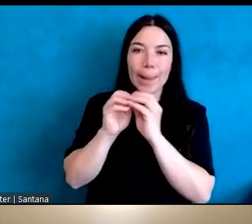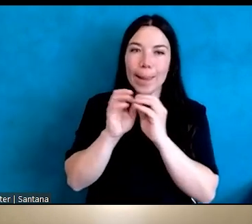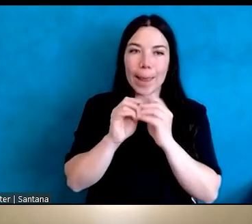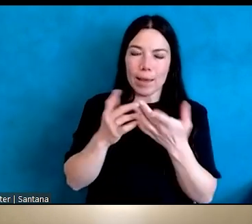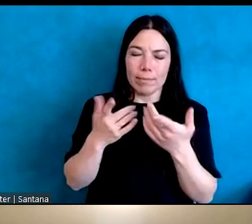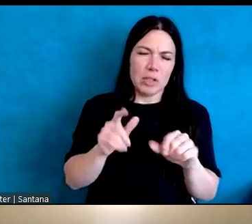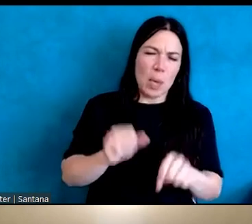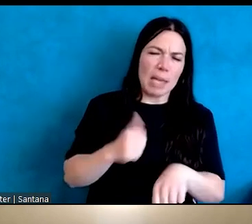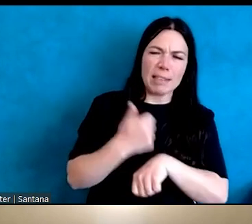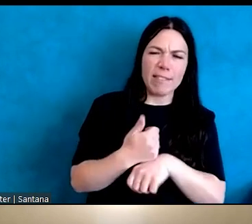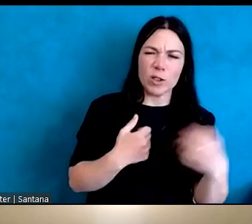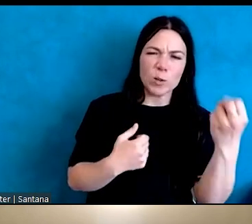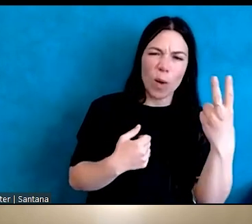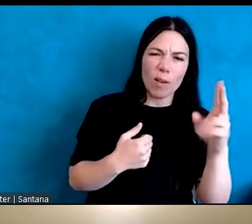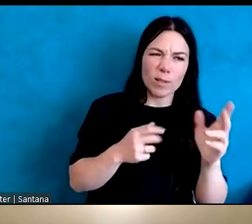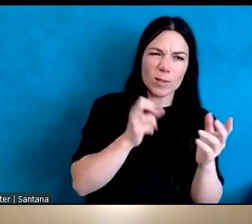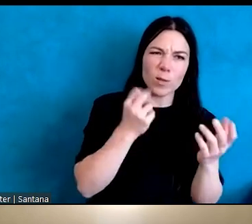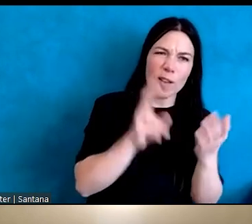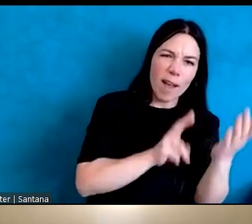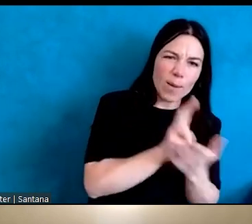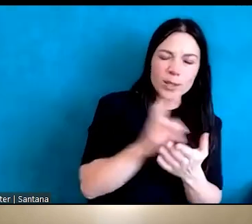You can plug that recorder into some proprietary software,